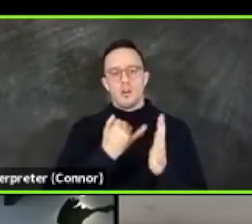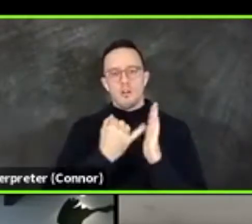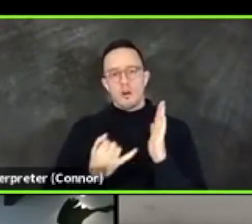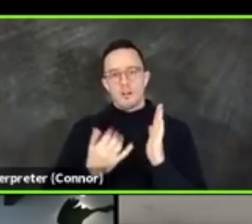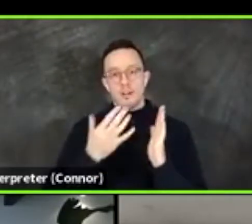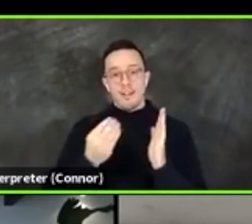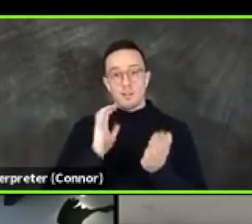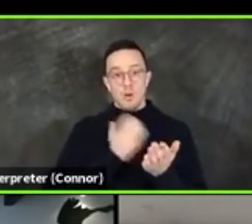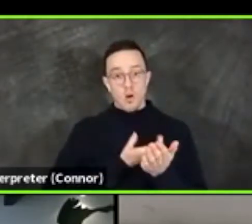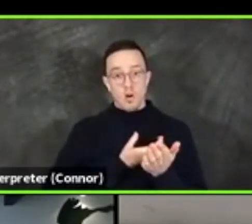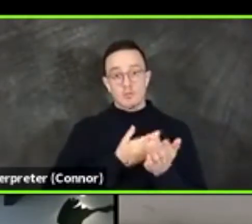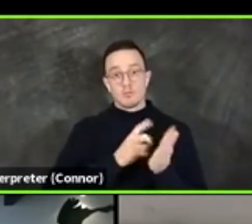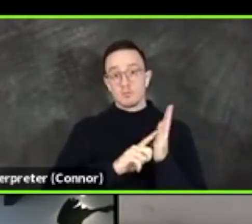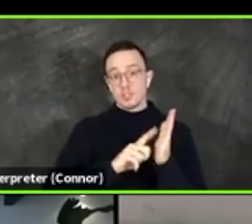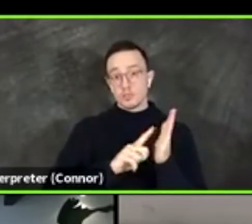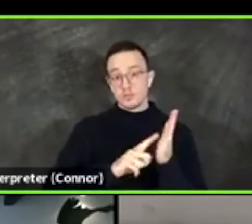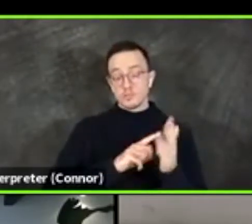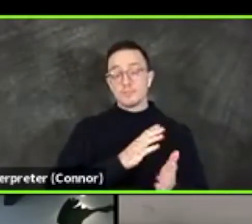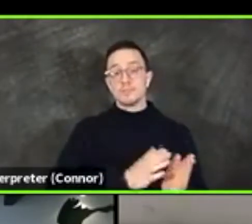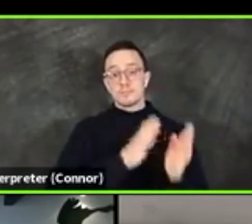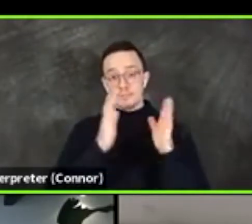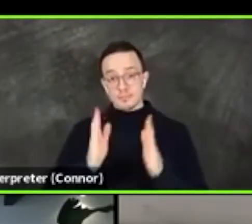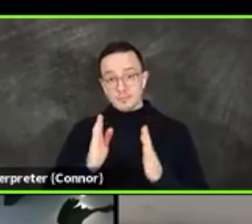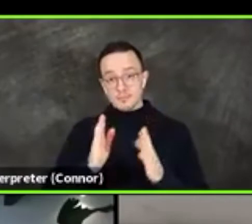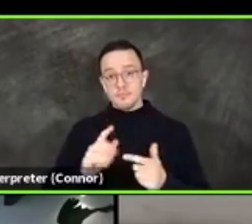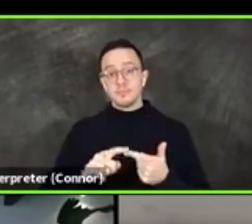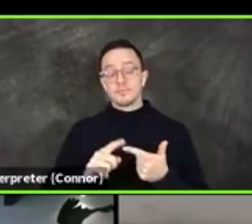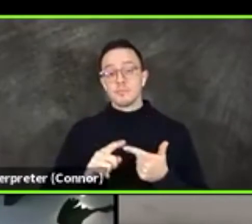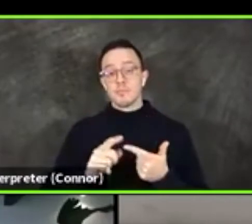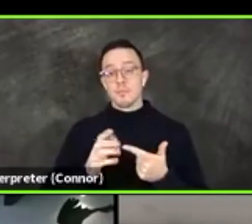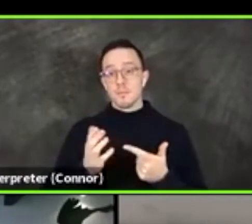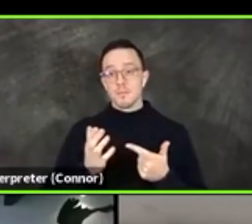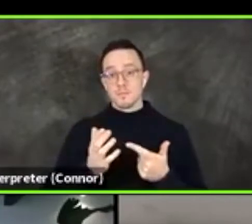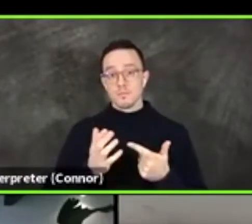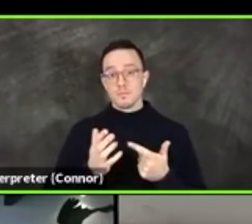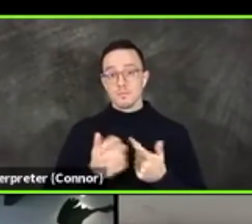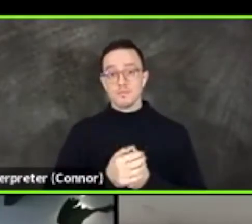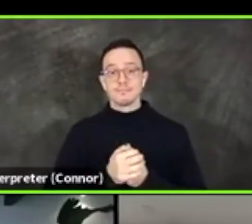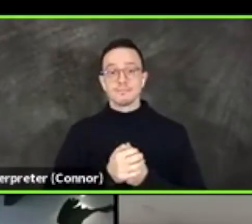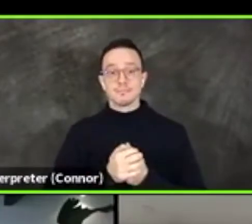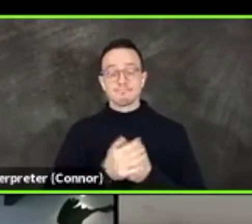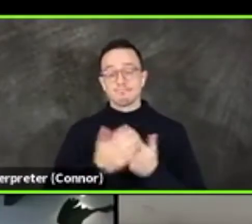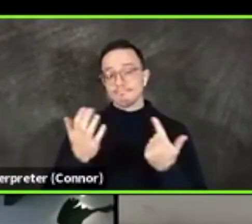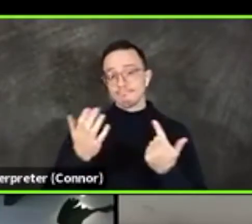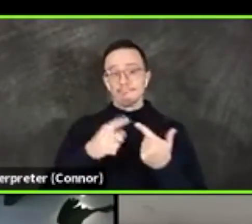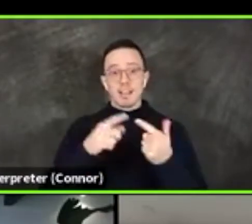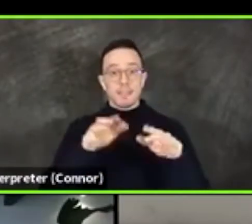AND IN SCANNING THE -- I COULD SAY THE FIELD, BUT REALLY IT'S THE WORLD, IN SCANNING